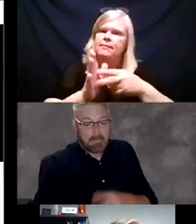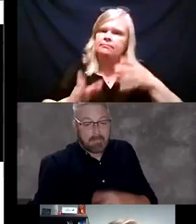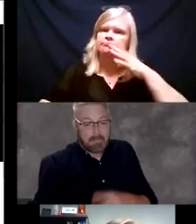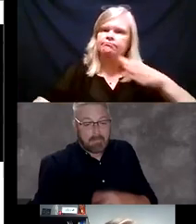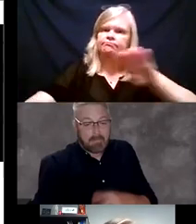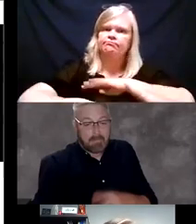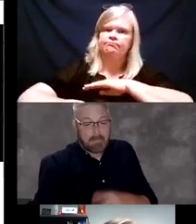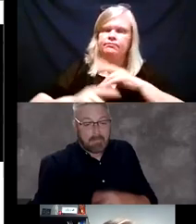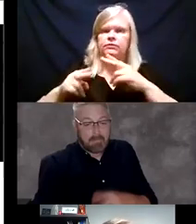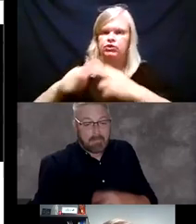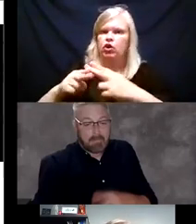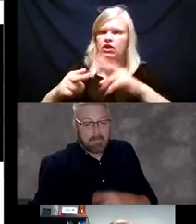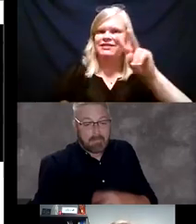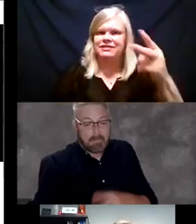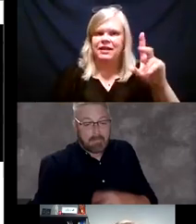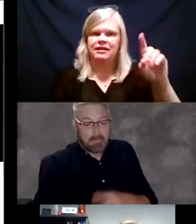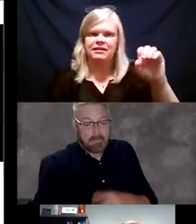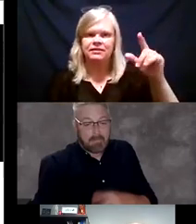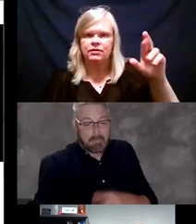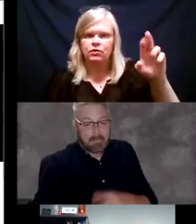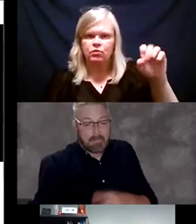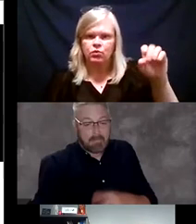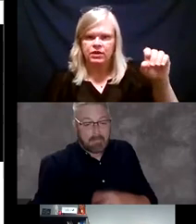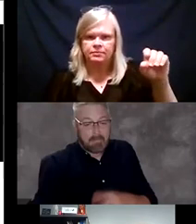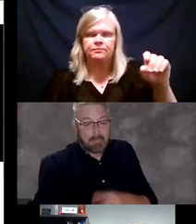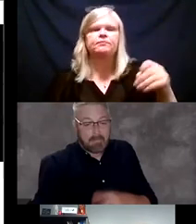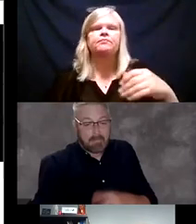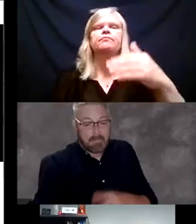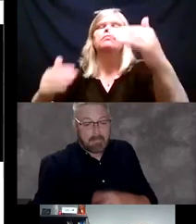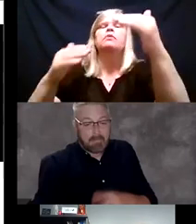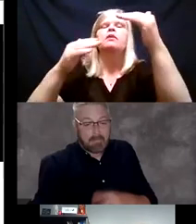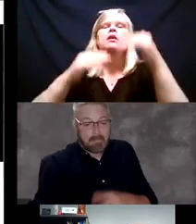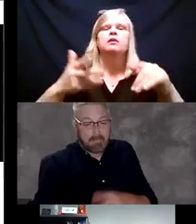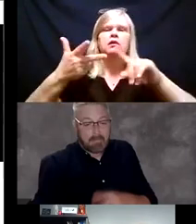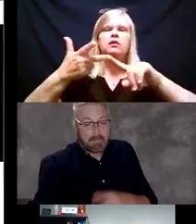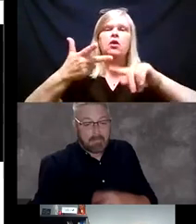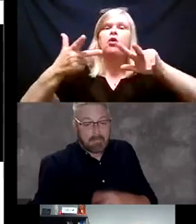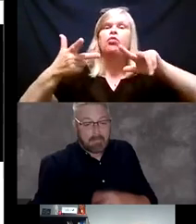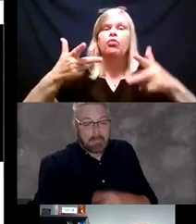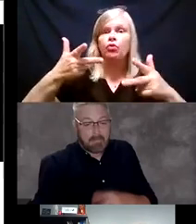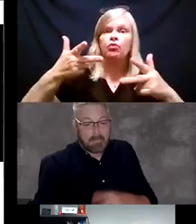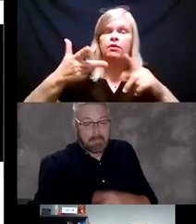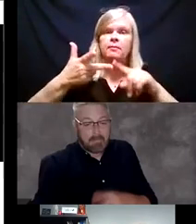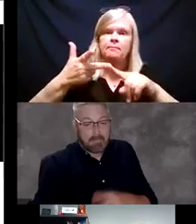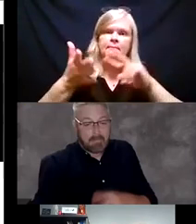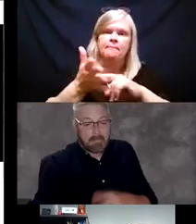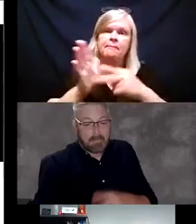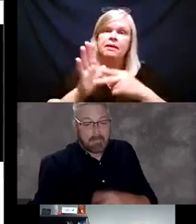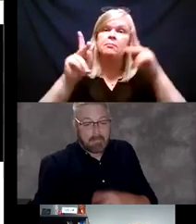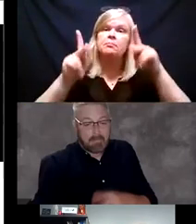SEXUAL ABUSE. THE THIRD POSSIBLE COMPONENT IS THAT THE PERSON HARMED IS A CHILD.